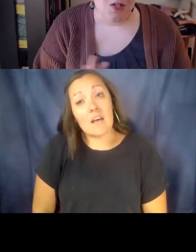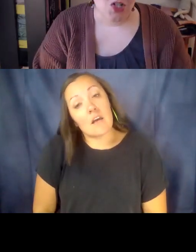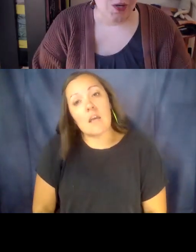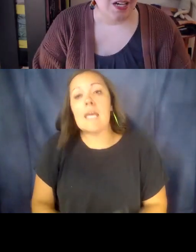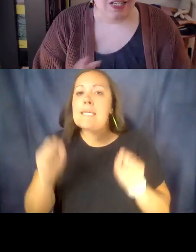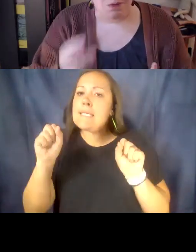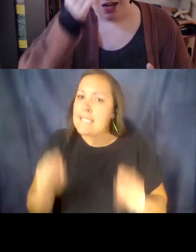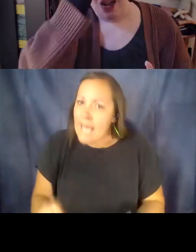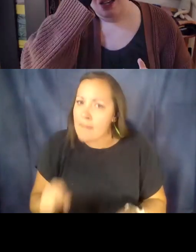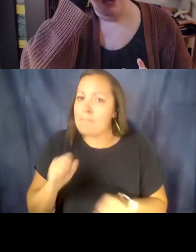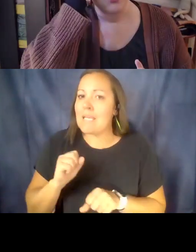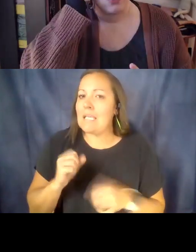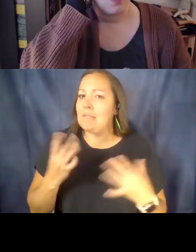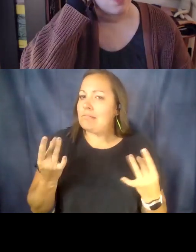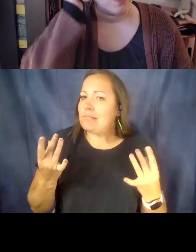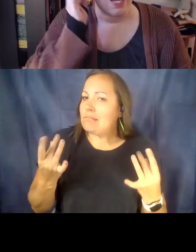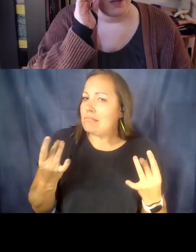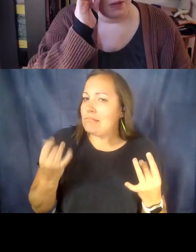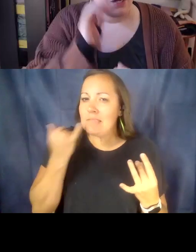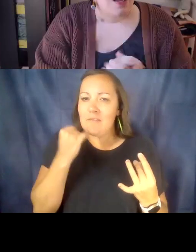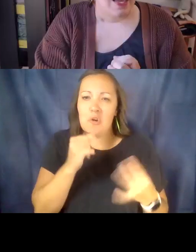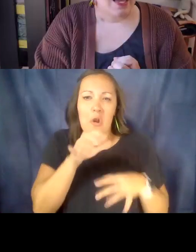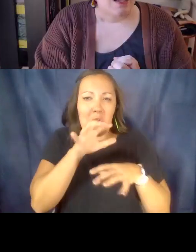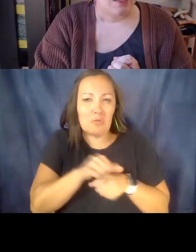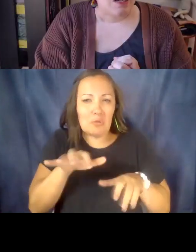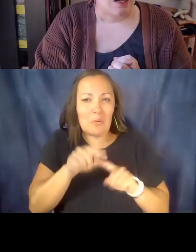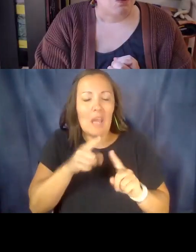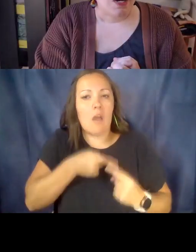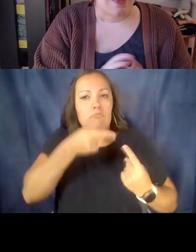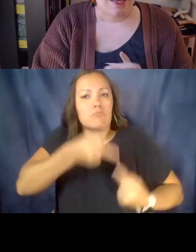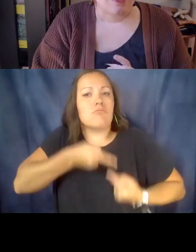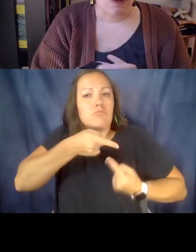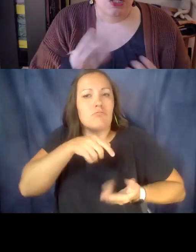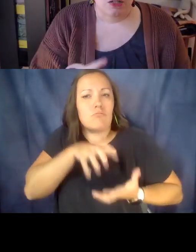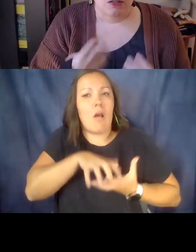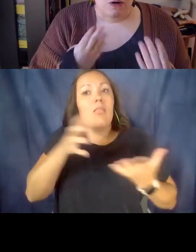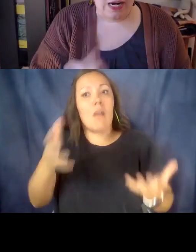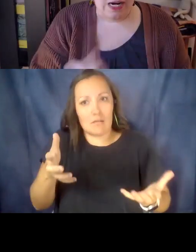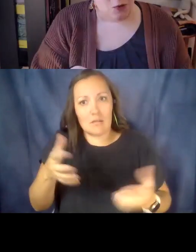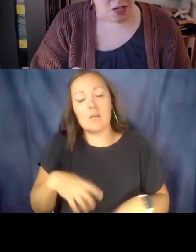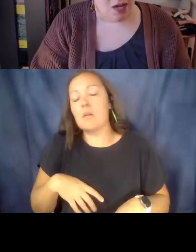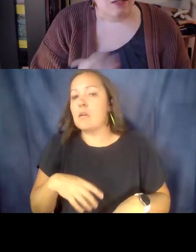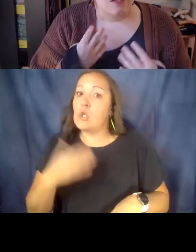to doing it. It something I struggle with all the time but it is a really good learning exercise